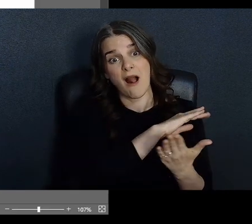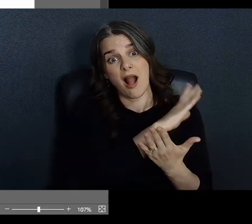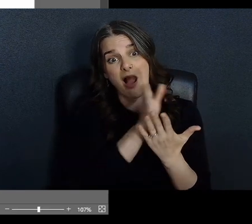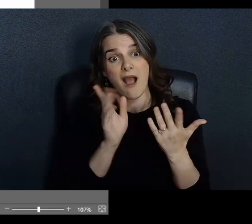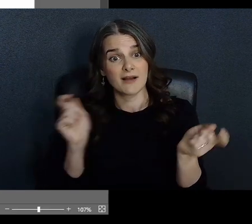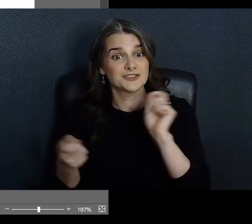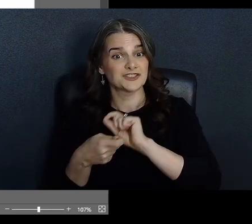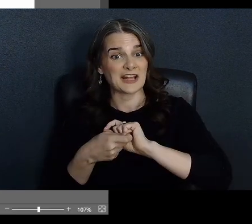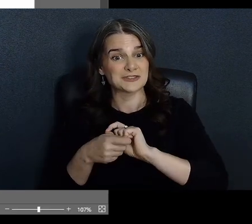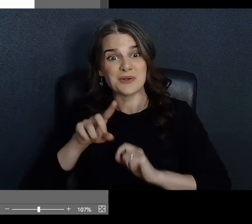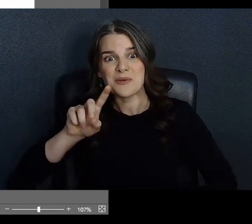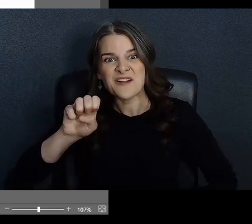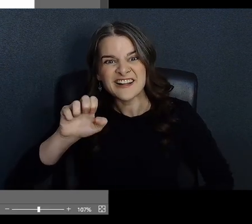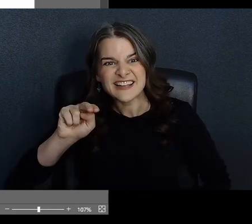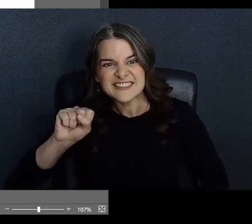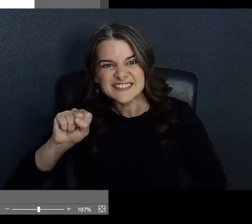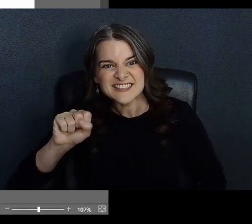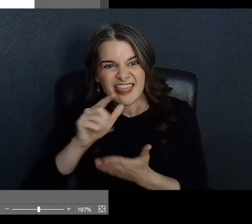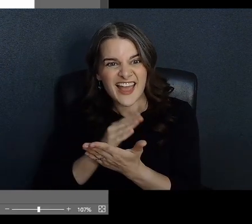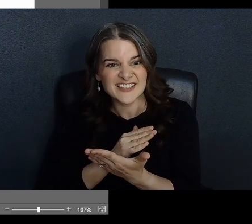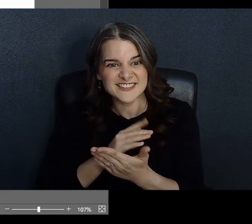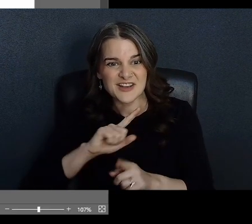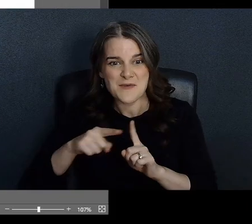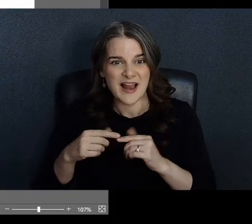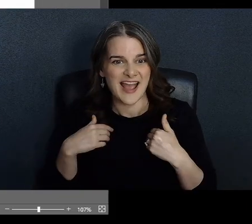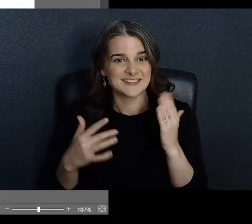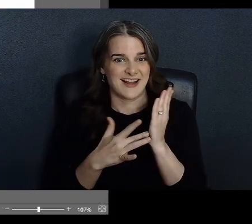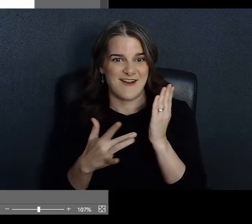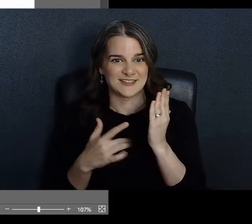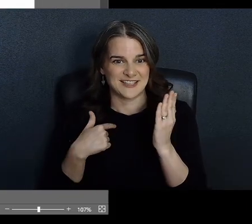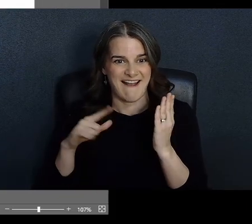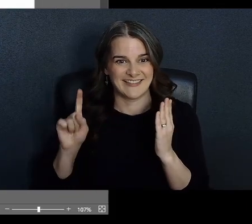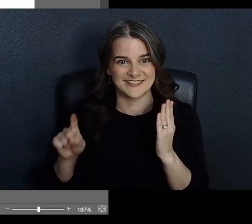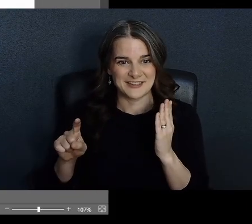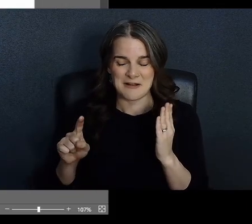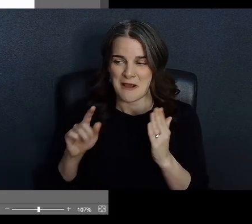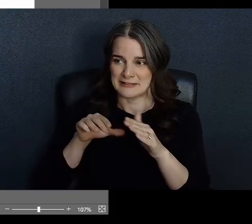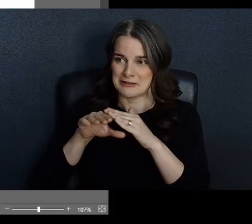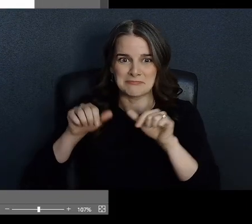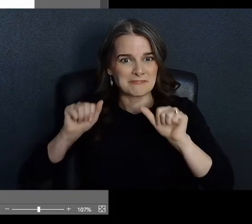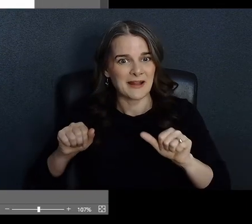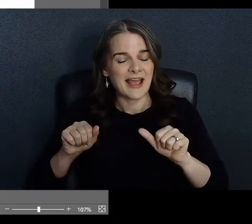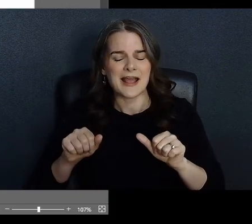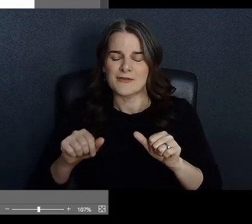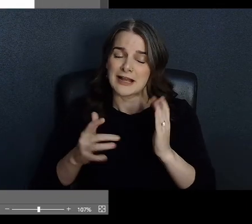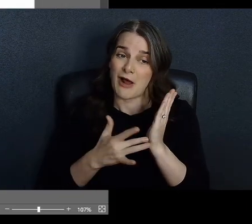So technology is very near and dear to my heart. And so I used technology in graduate school.